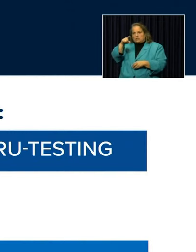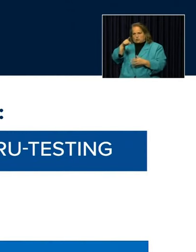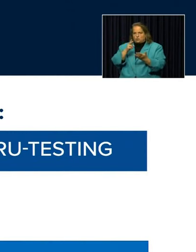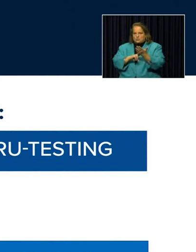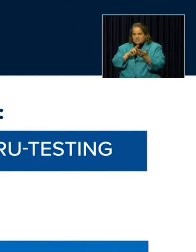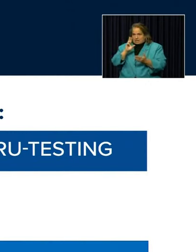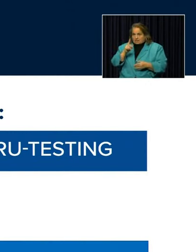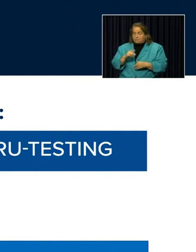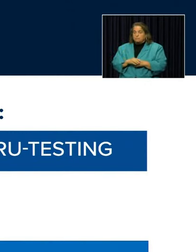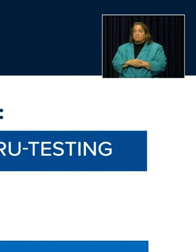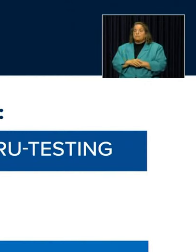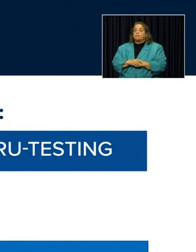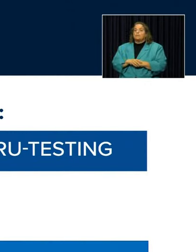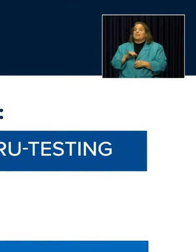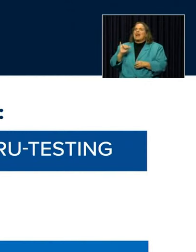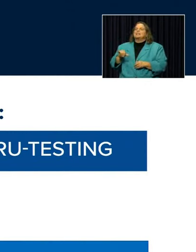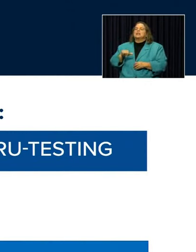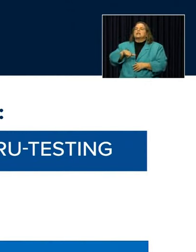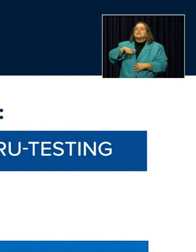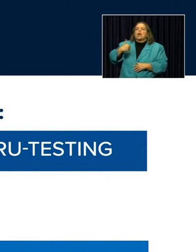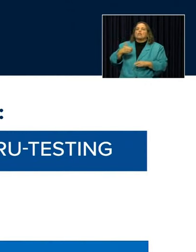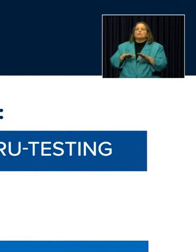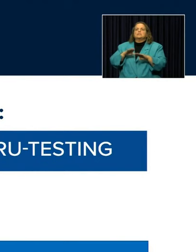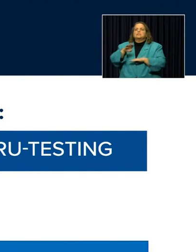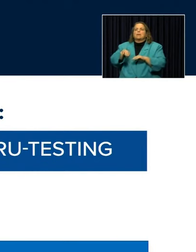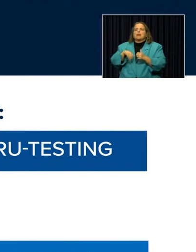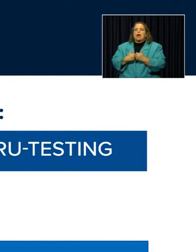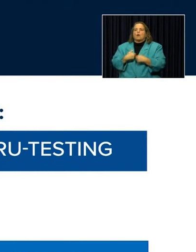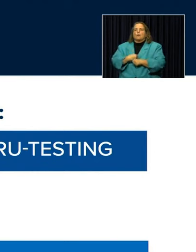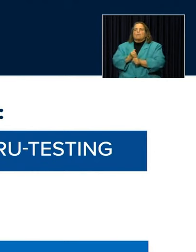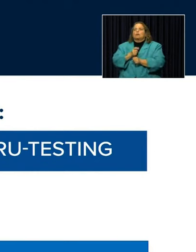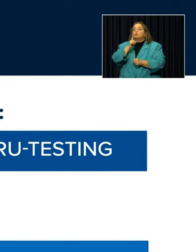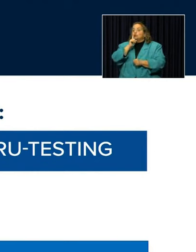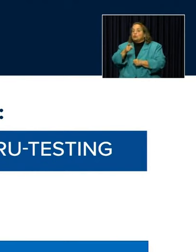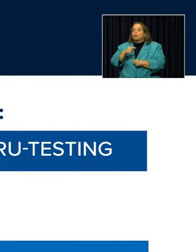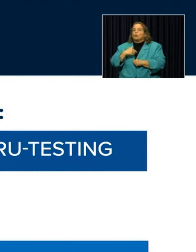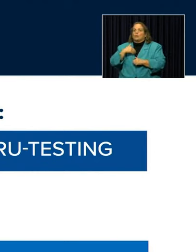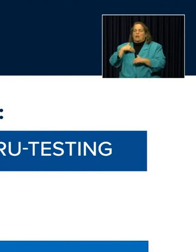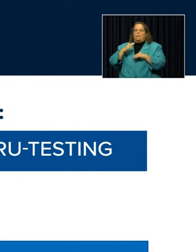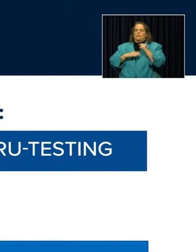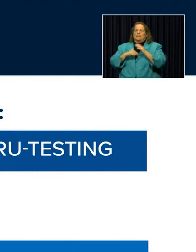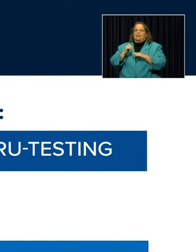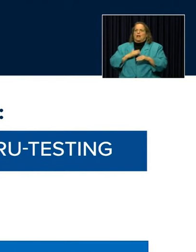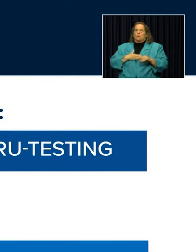SHORTNESS OF BREATH. THOSE ARE WHAT THEY HAVE DEFINED. WE USED DIEY RADIO A ALSO FOR